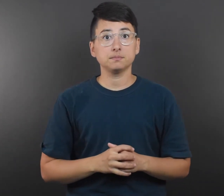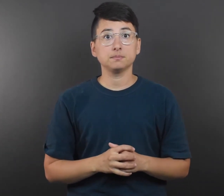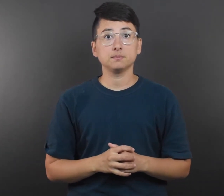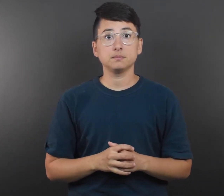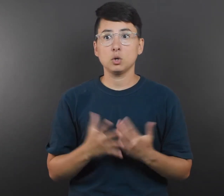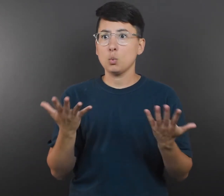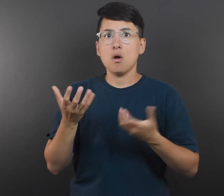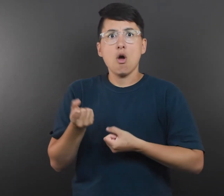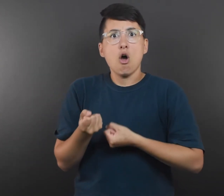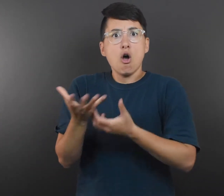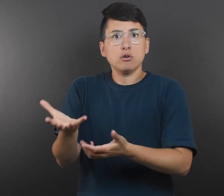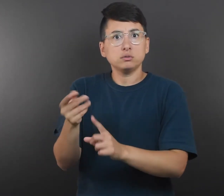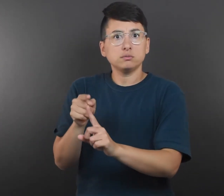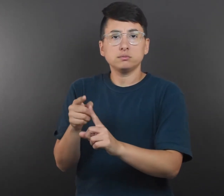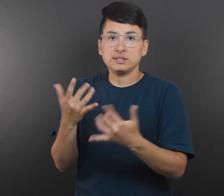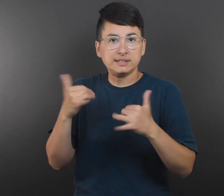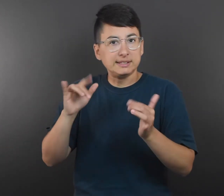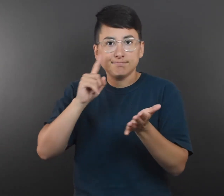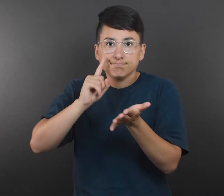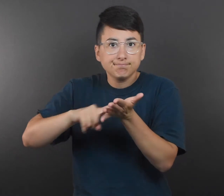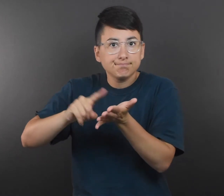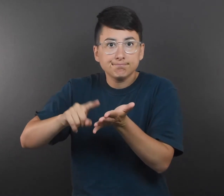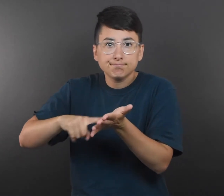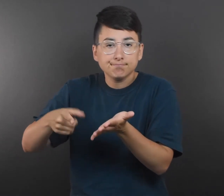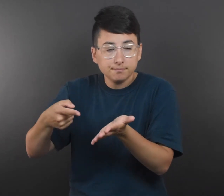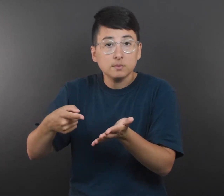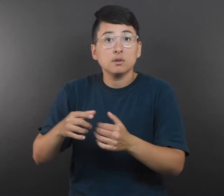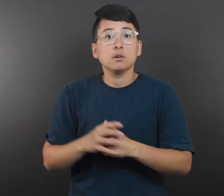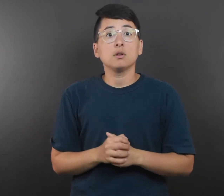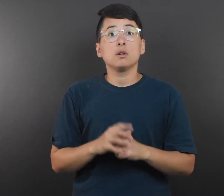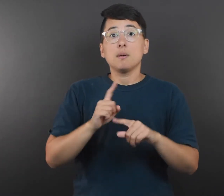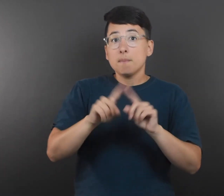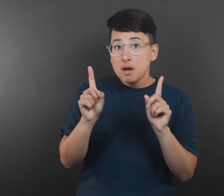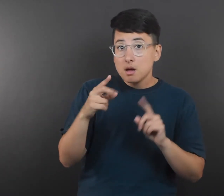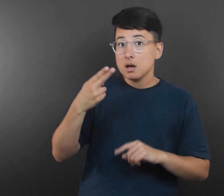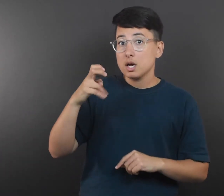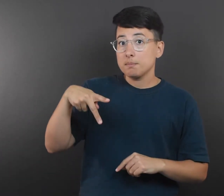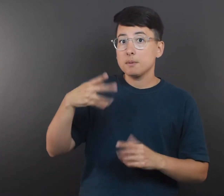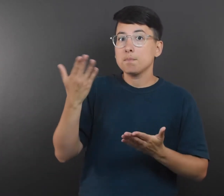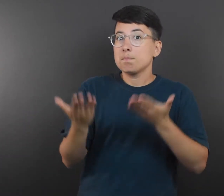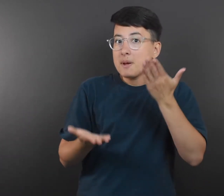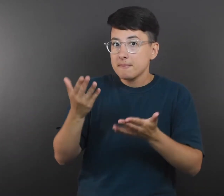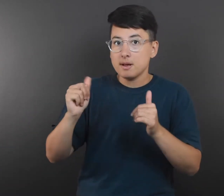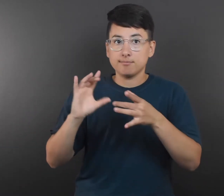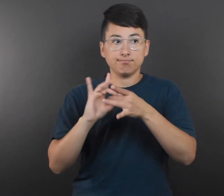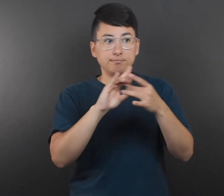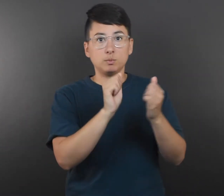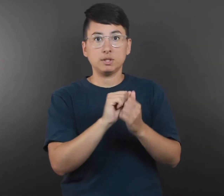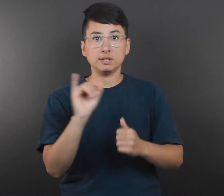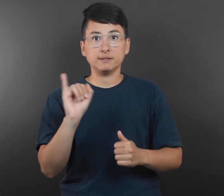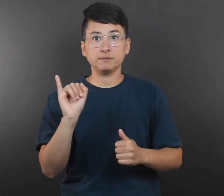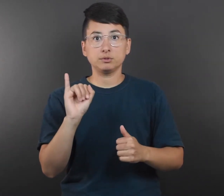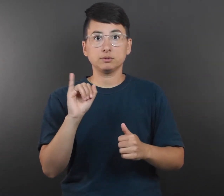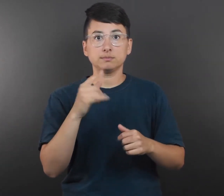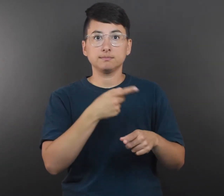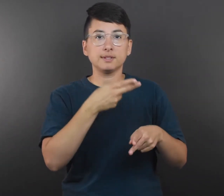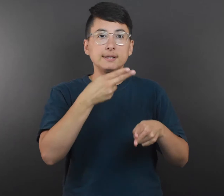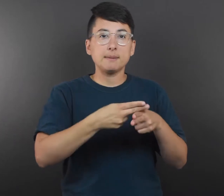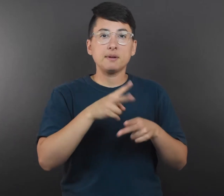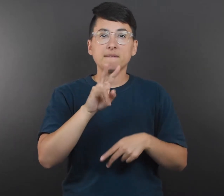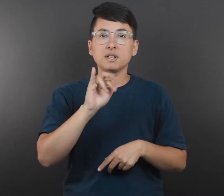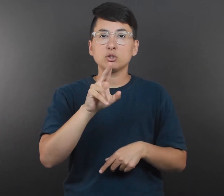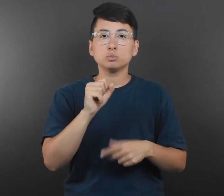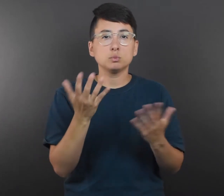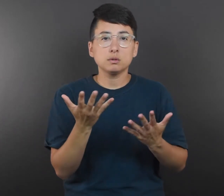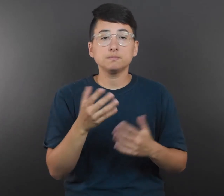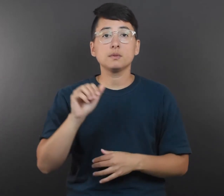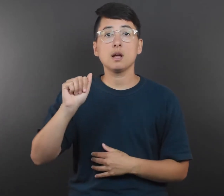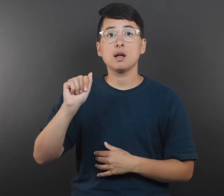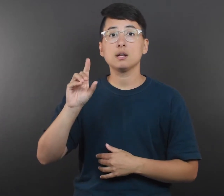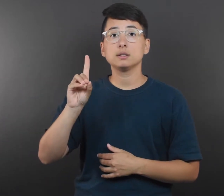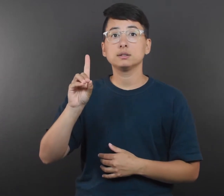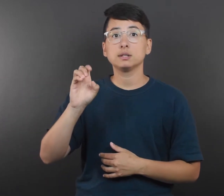While the cause remains under investigation, the hepatitis may be associated with infection with